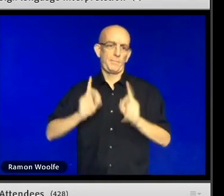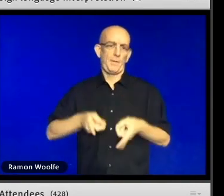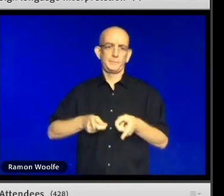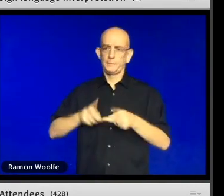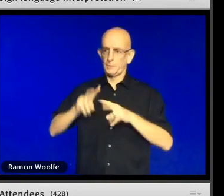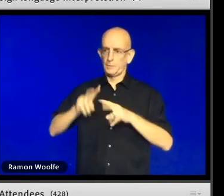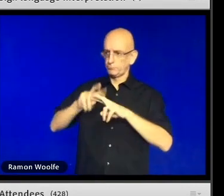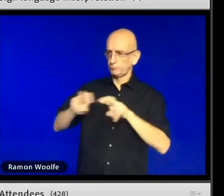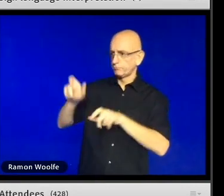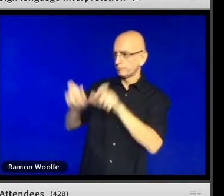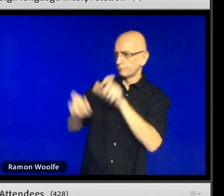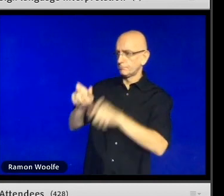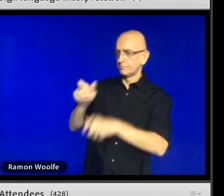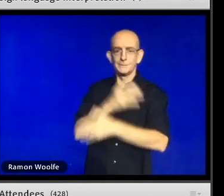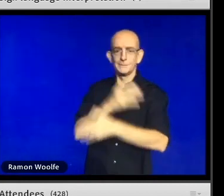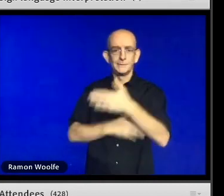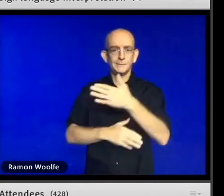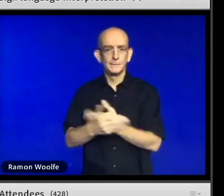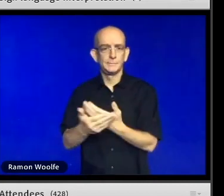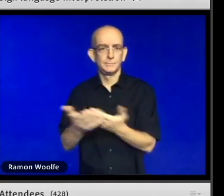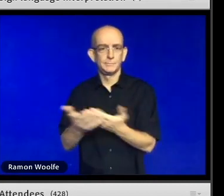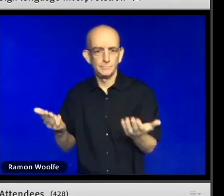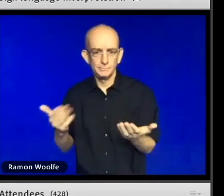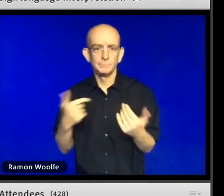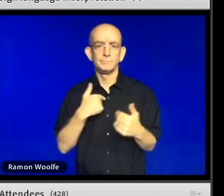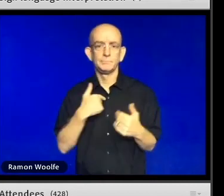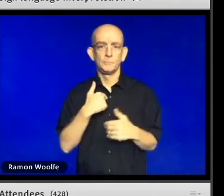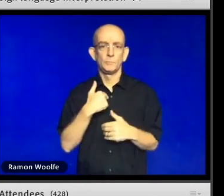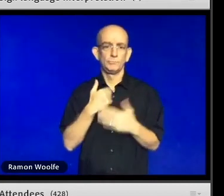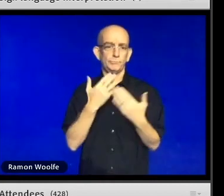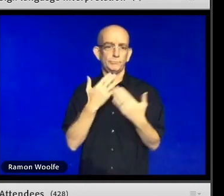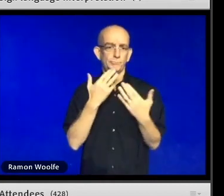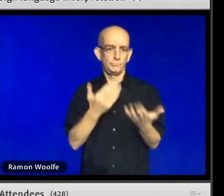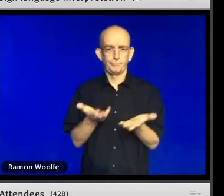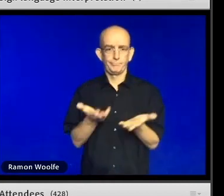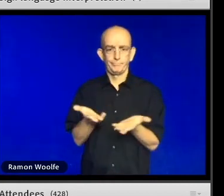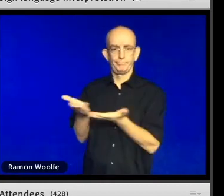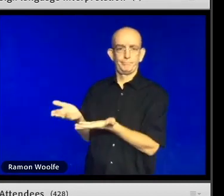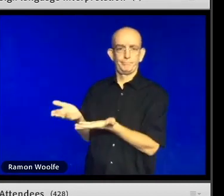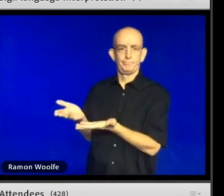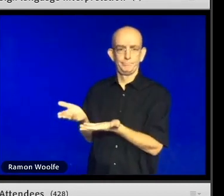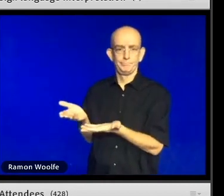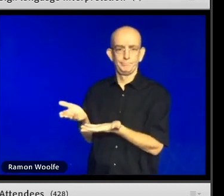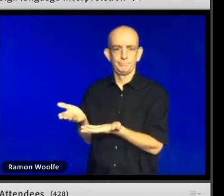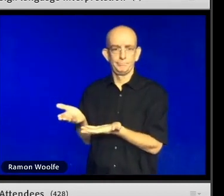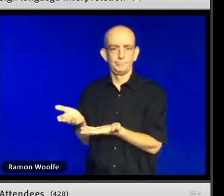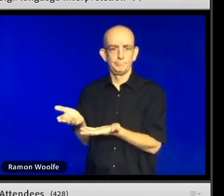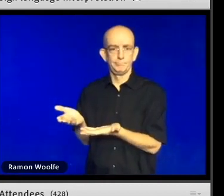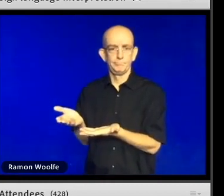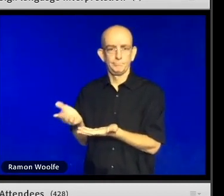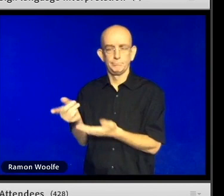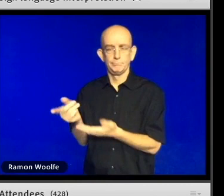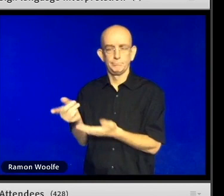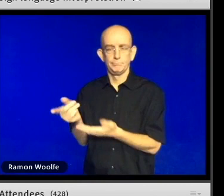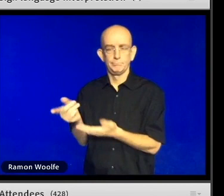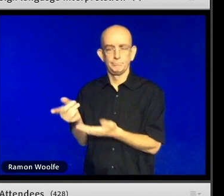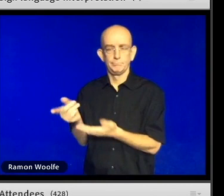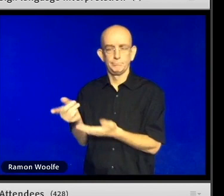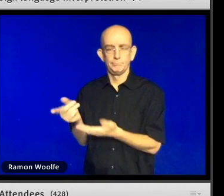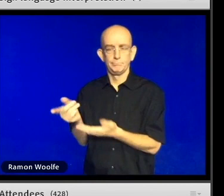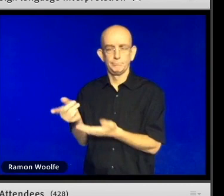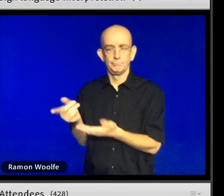stage develop and prepare concrete actions to respond to their needs and improve their